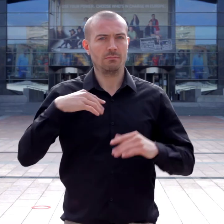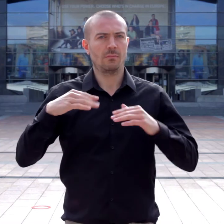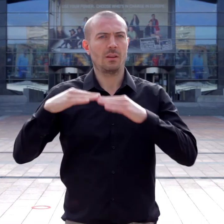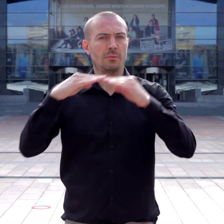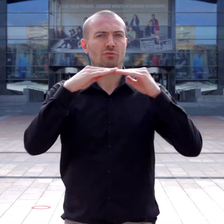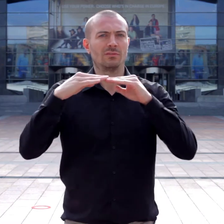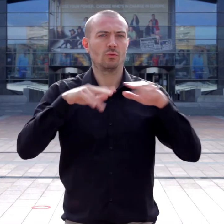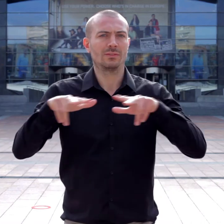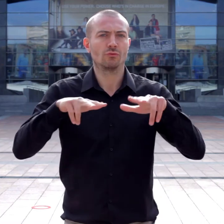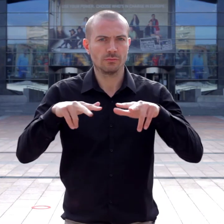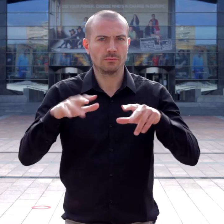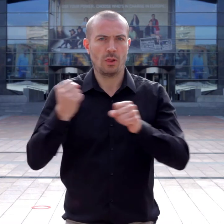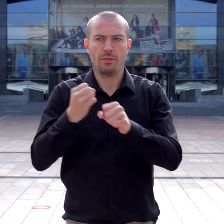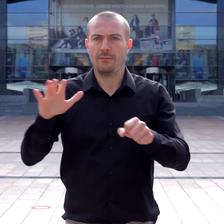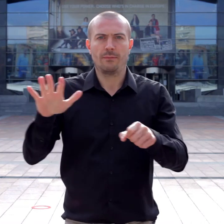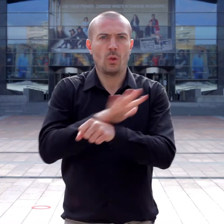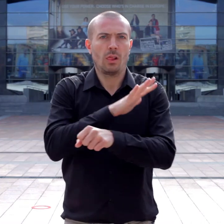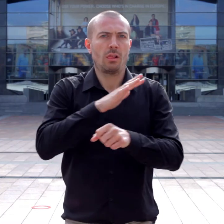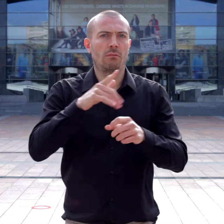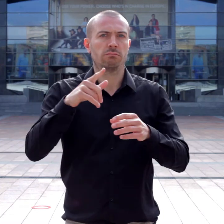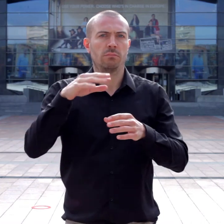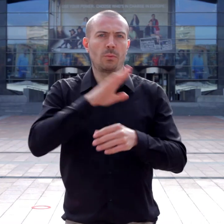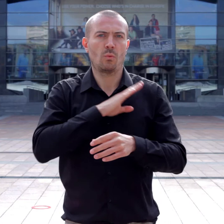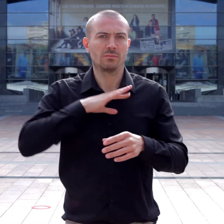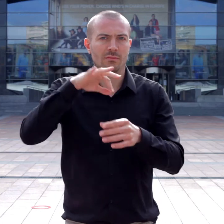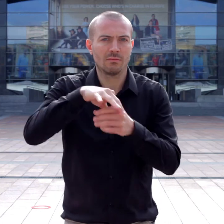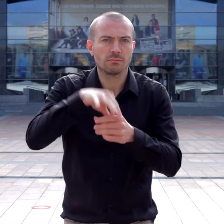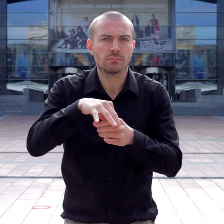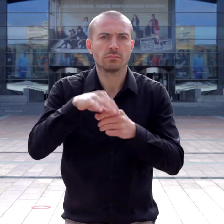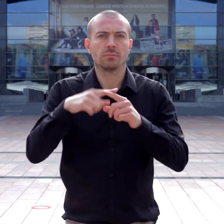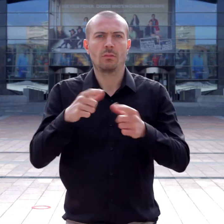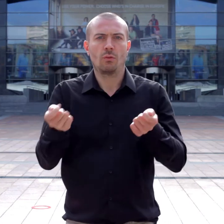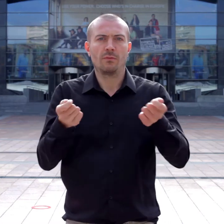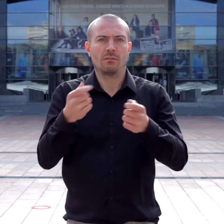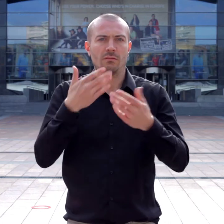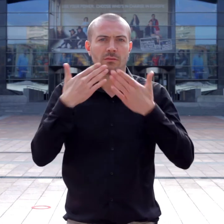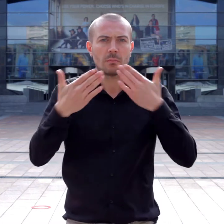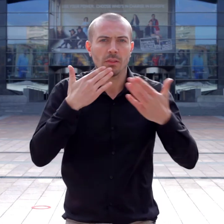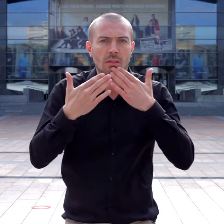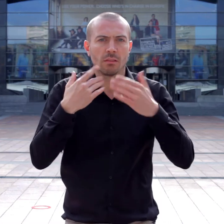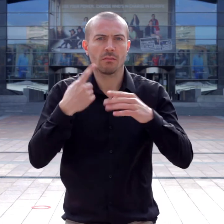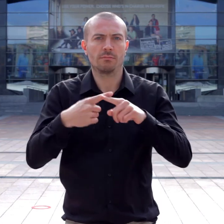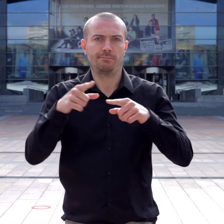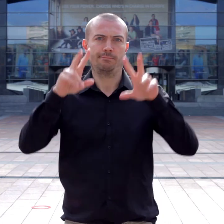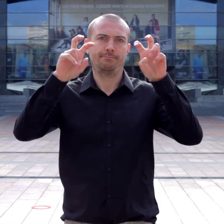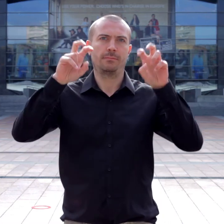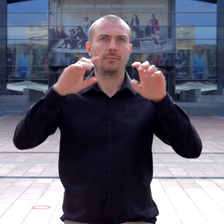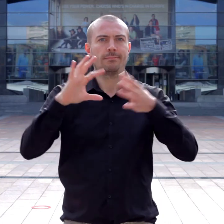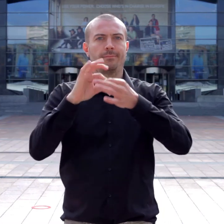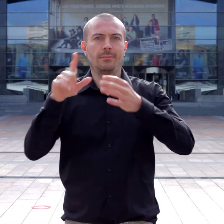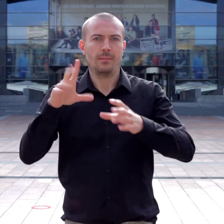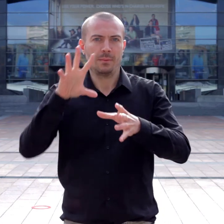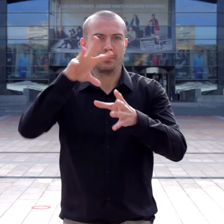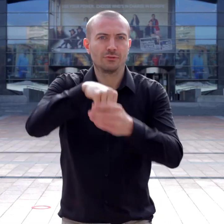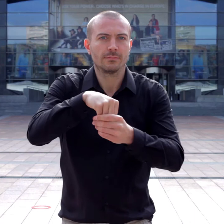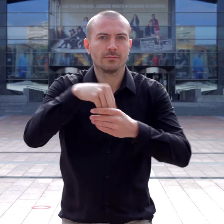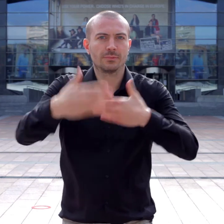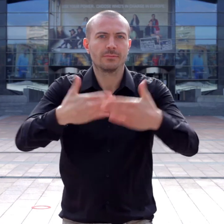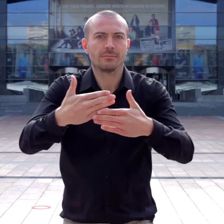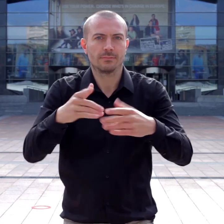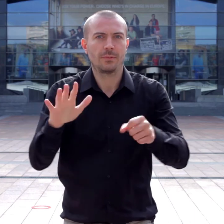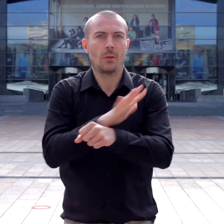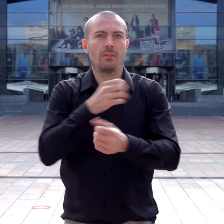As a democratic organisation with a fully elected Board and a governing General Assembly we support the idea of participatory processes